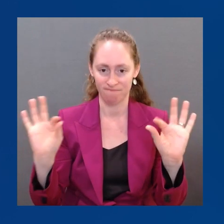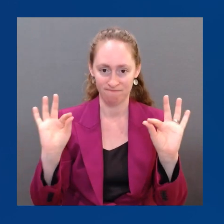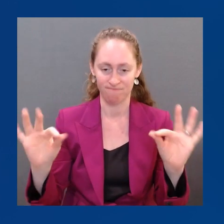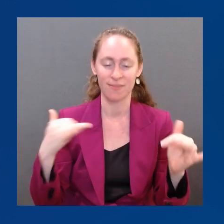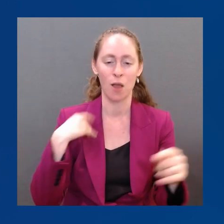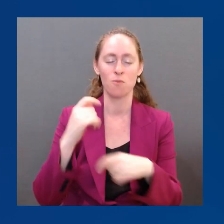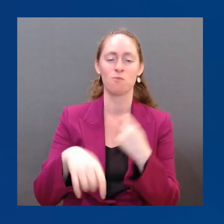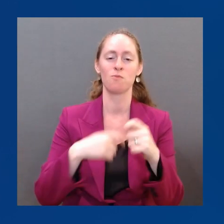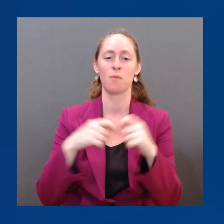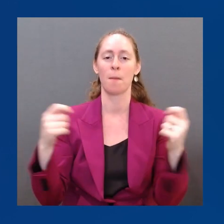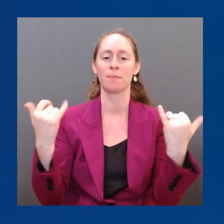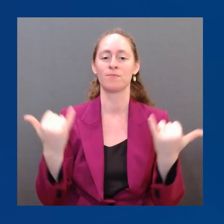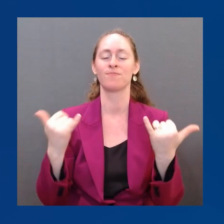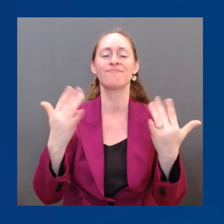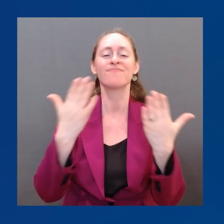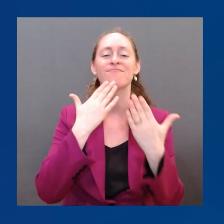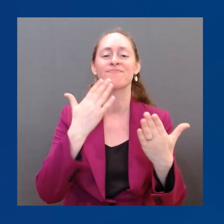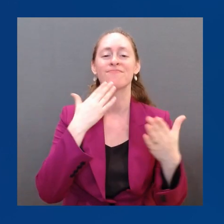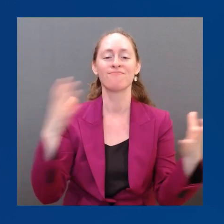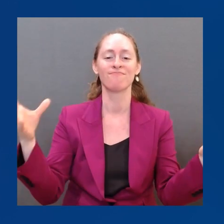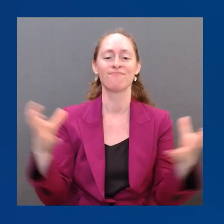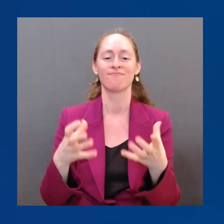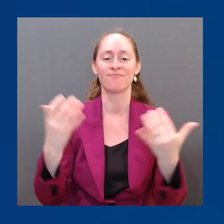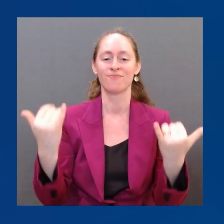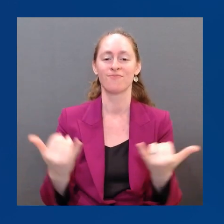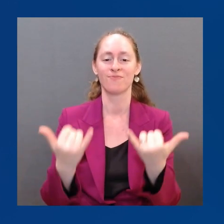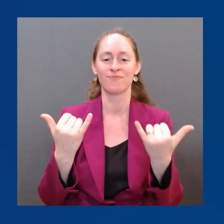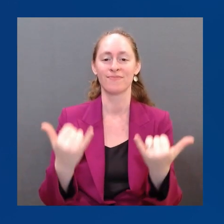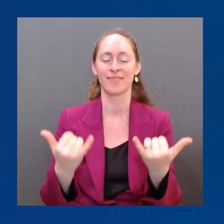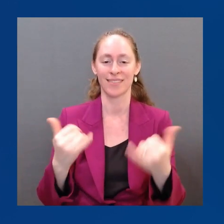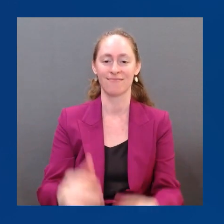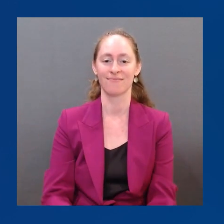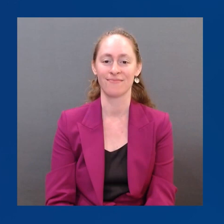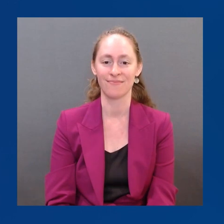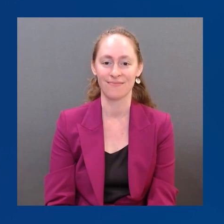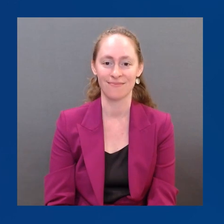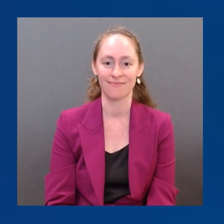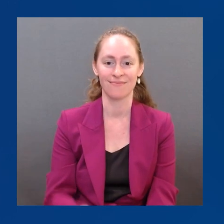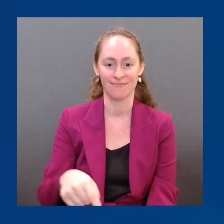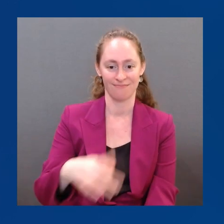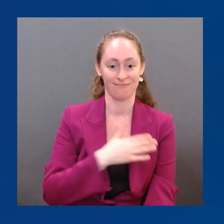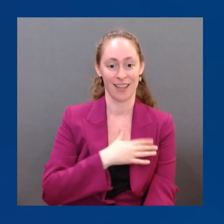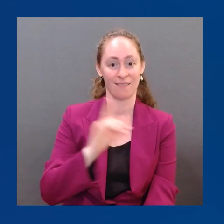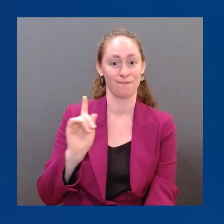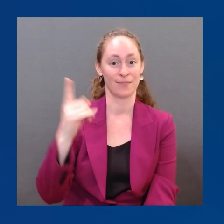This is my first COVID press briefing since I took on this role from Jeff Zients.